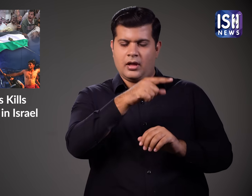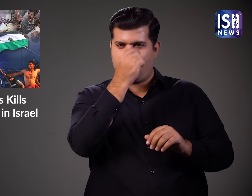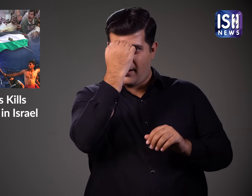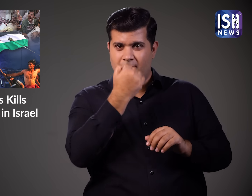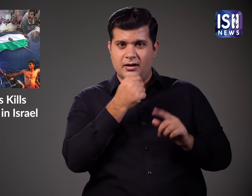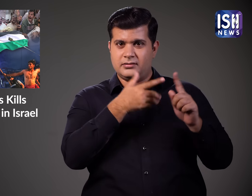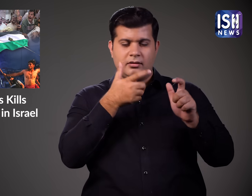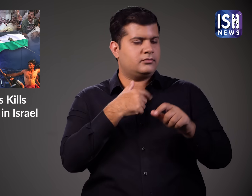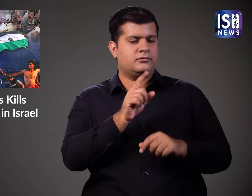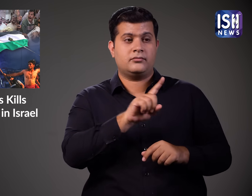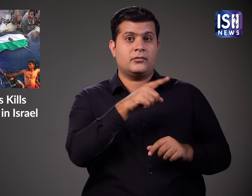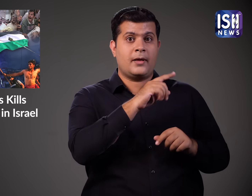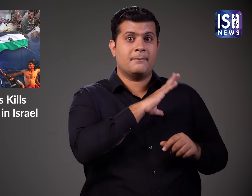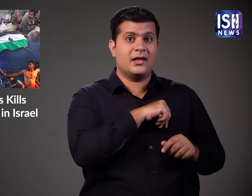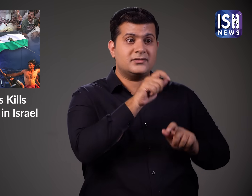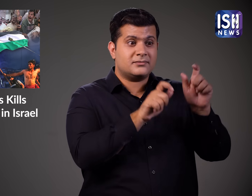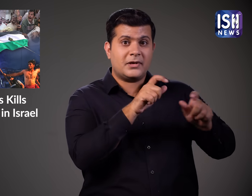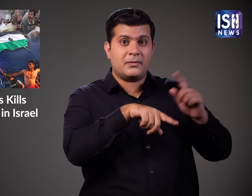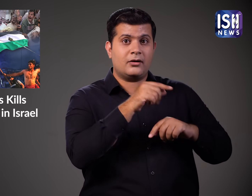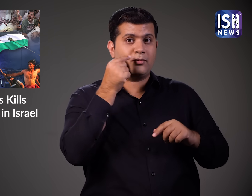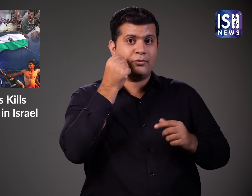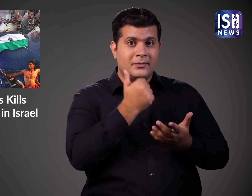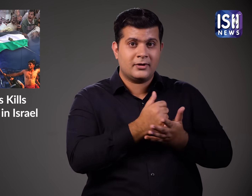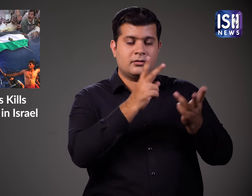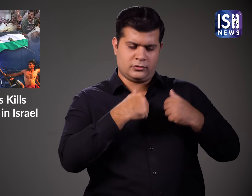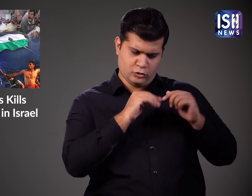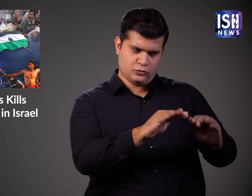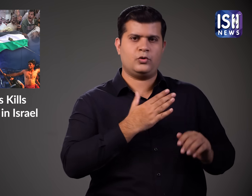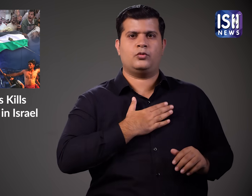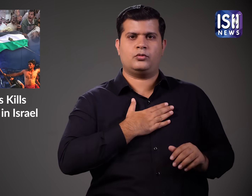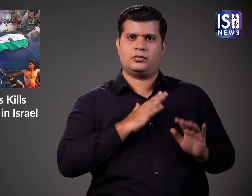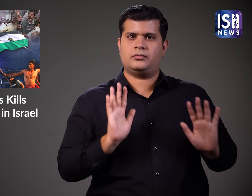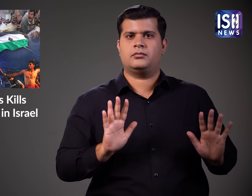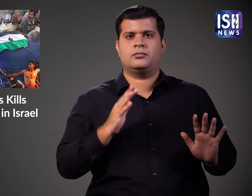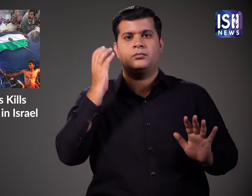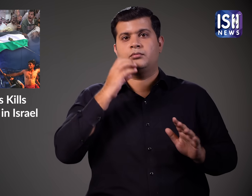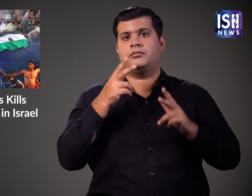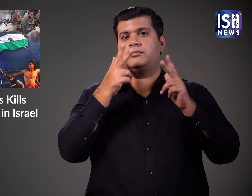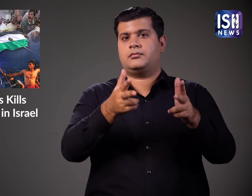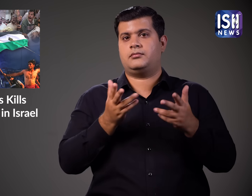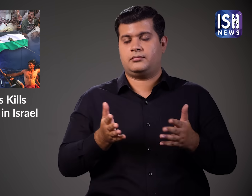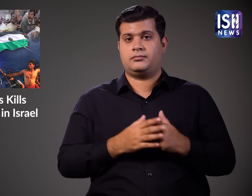He said that India will not support Hamas but will support people of Palestine if needed.